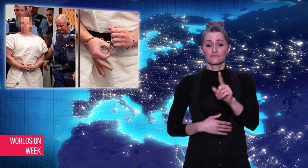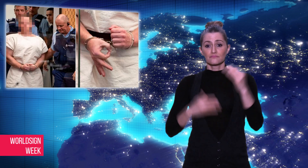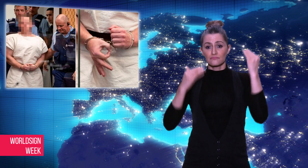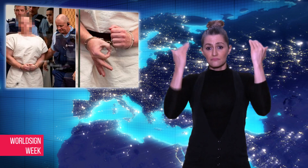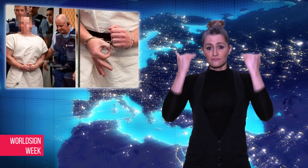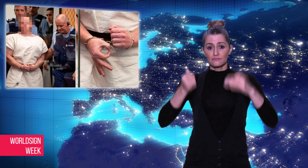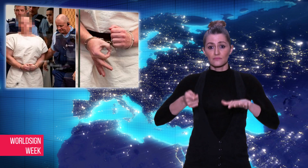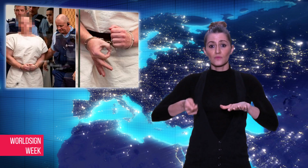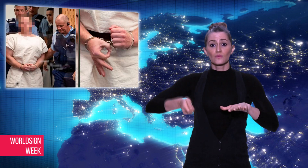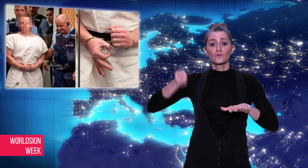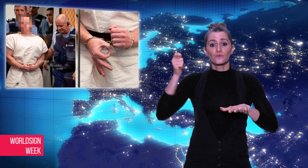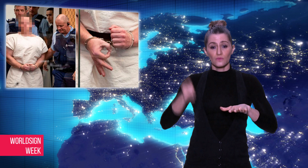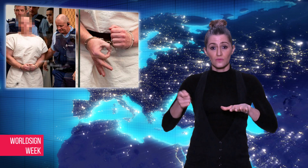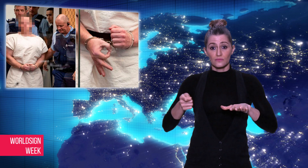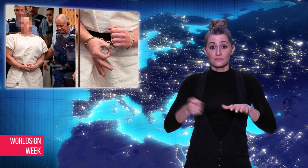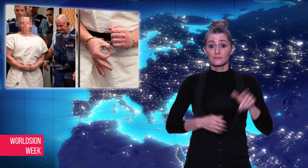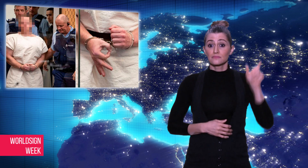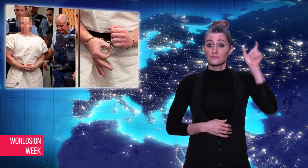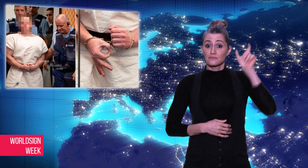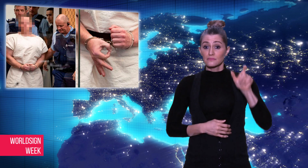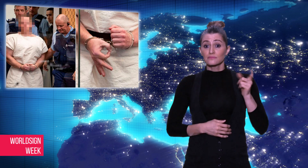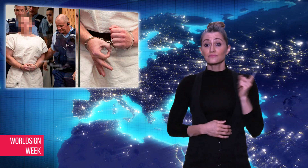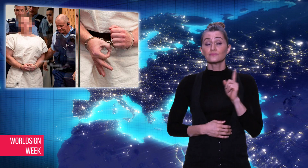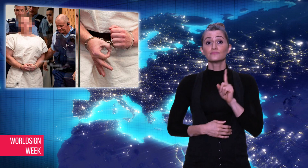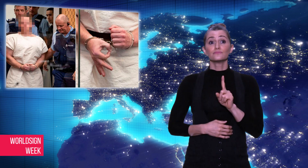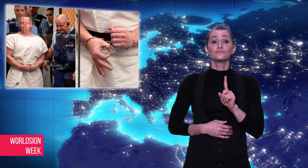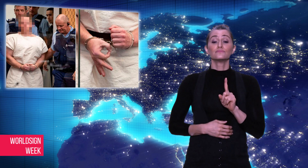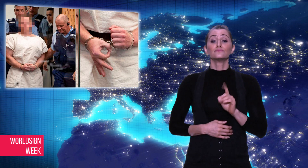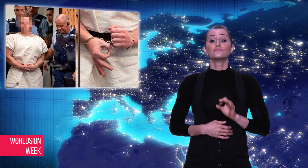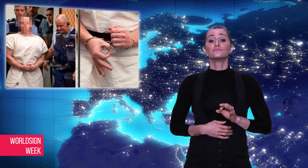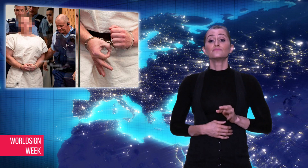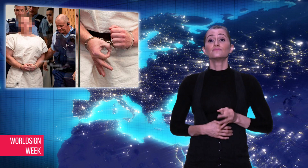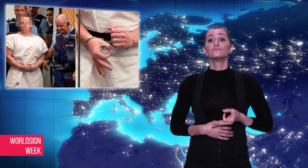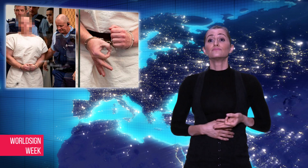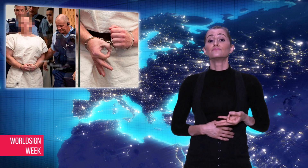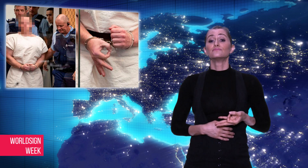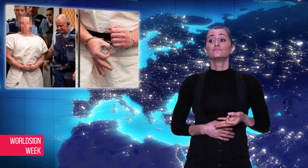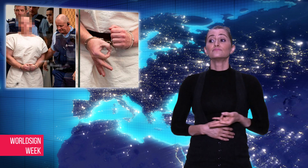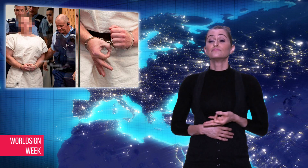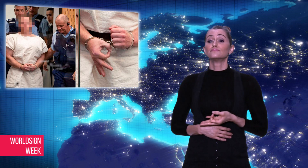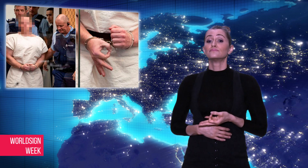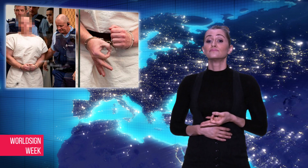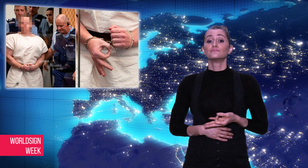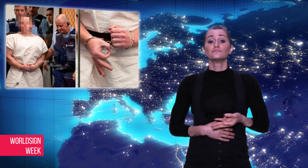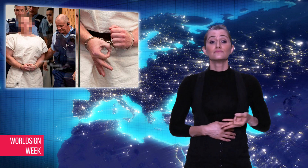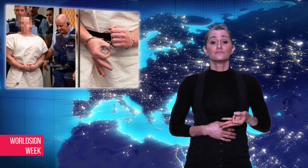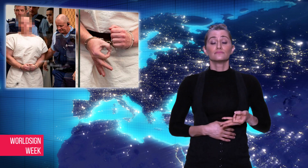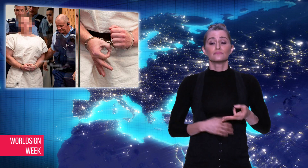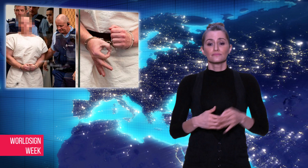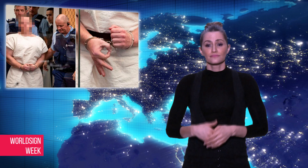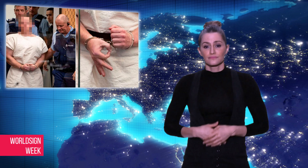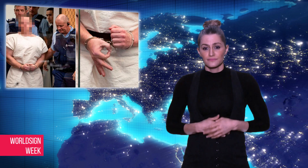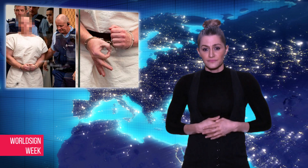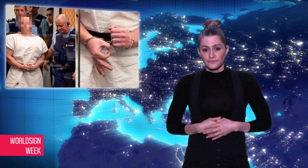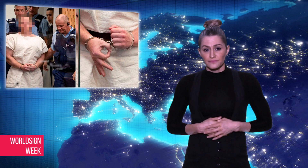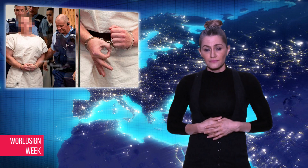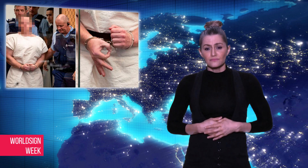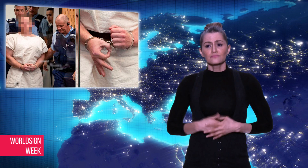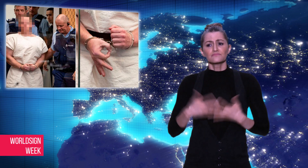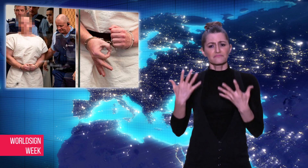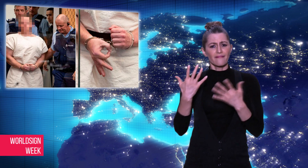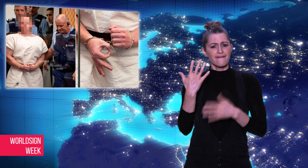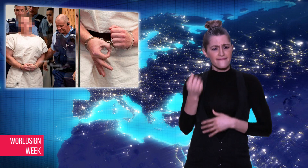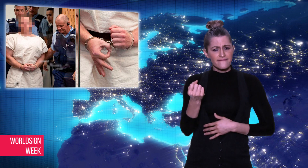upside-down “OK” hand gesture.